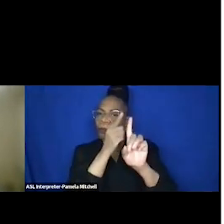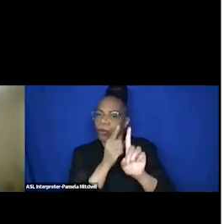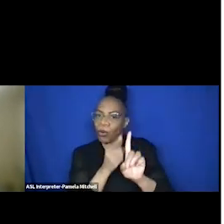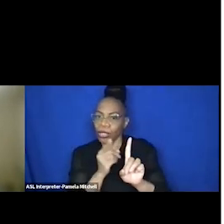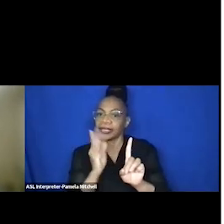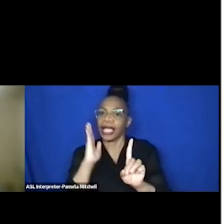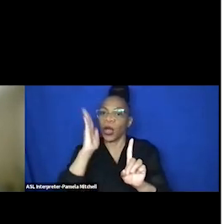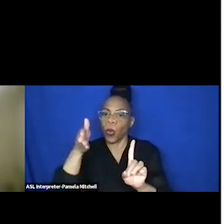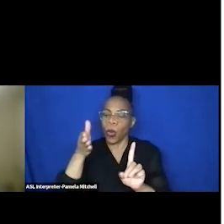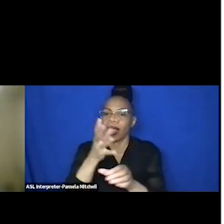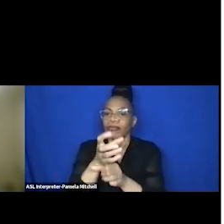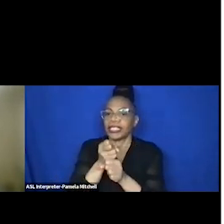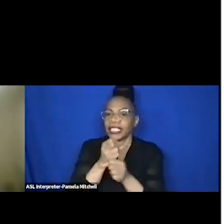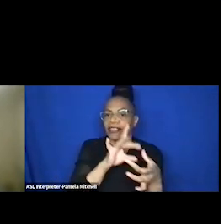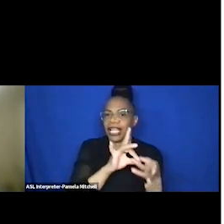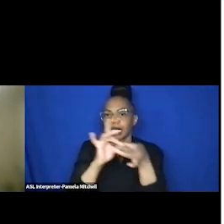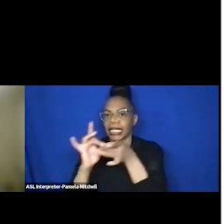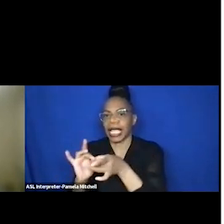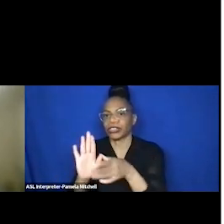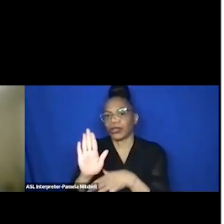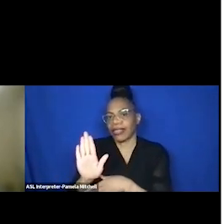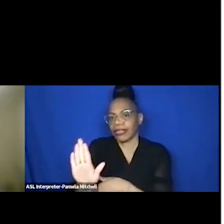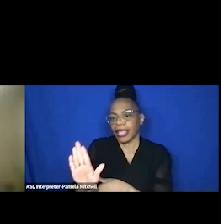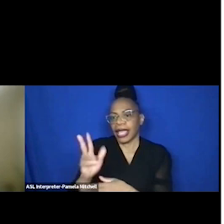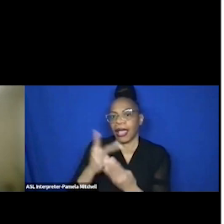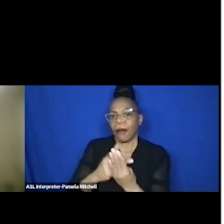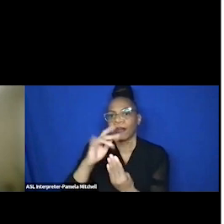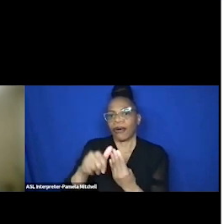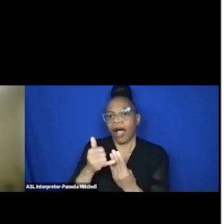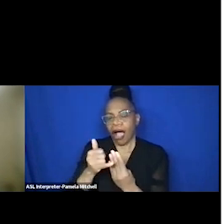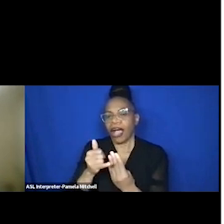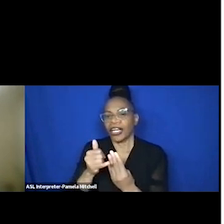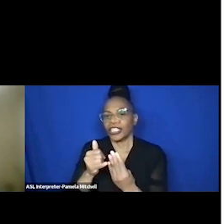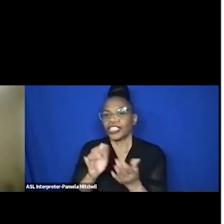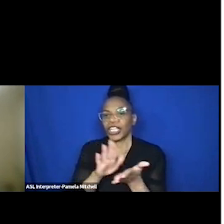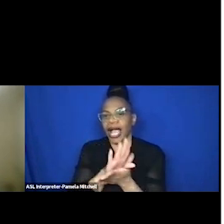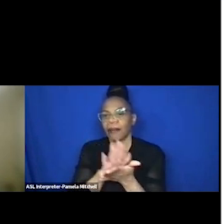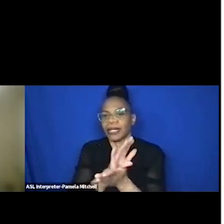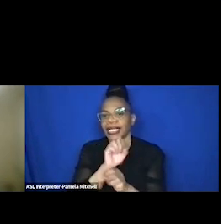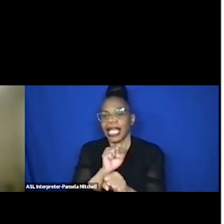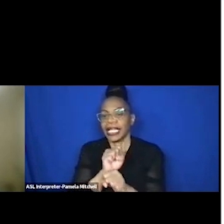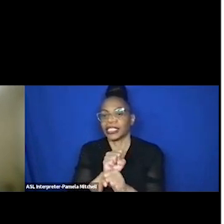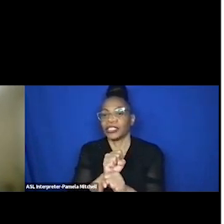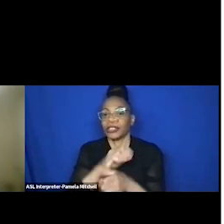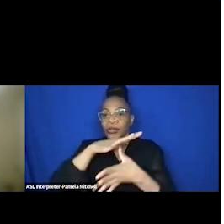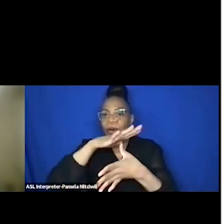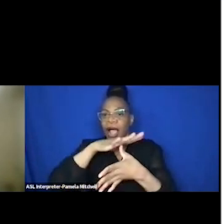in connection to their project application. So we incentivized alignment with the priorities through scoring.